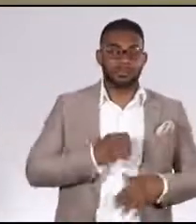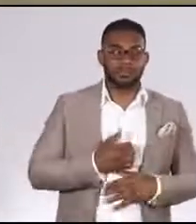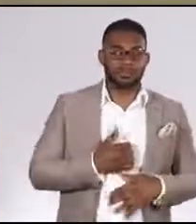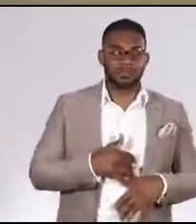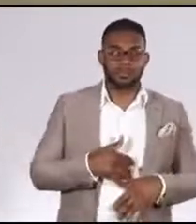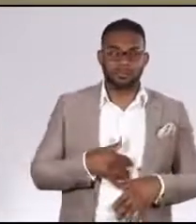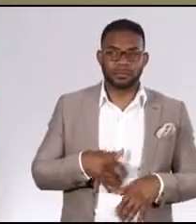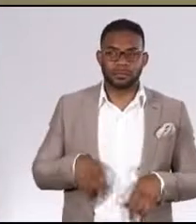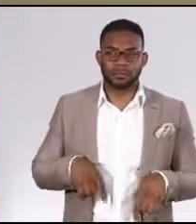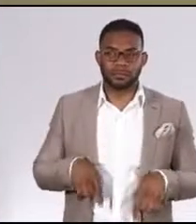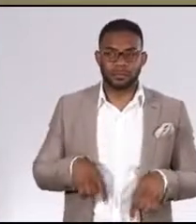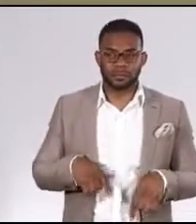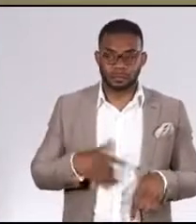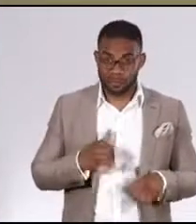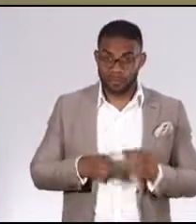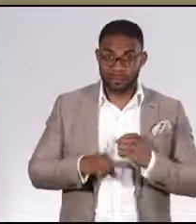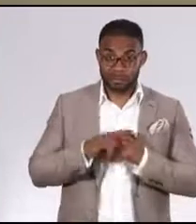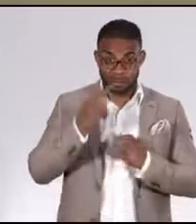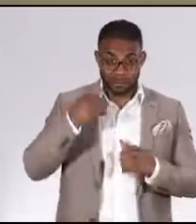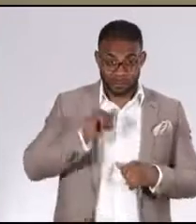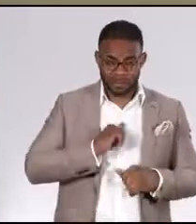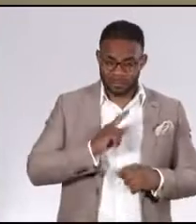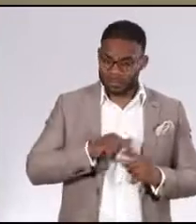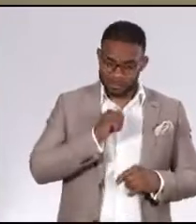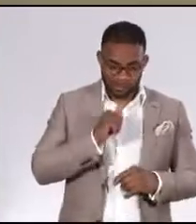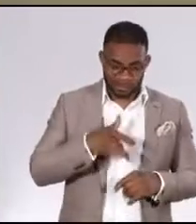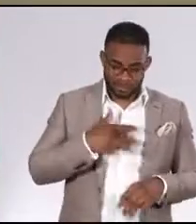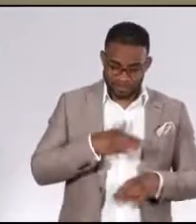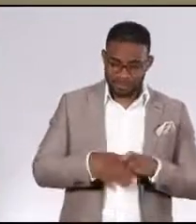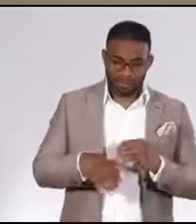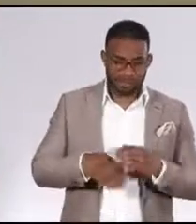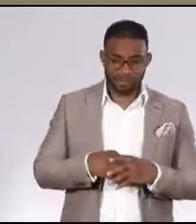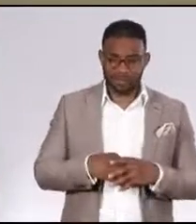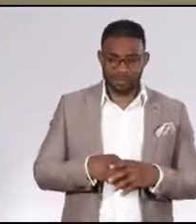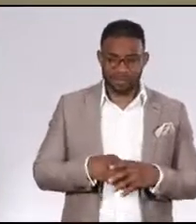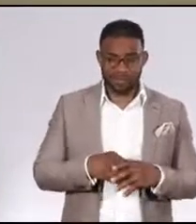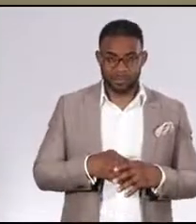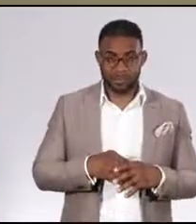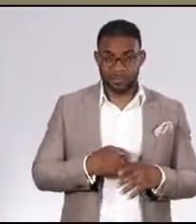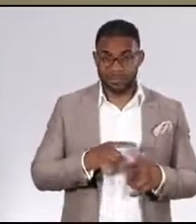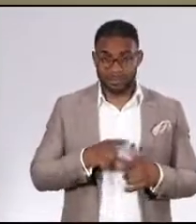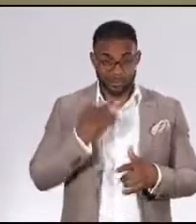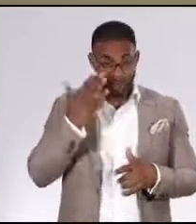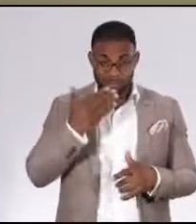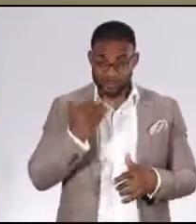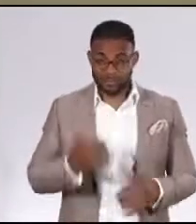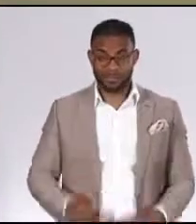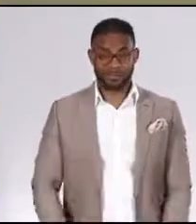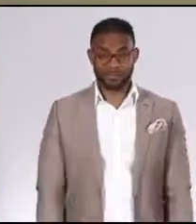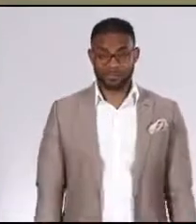I could have advocated for myself, but I didn't feel comfortable. Nor did I know better. I just dealt with it.